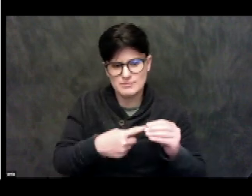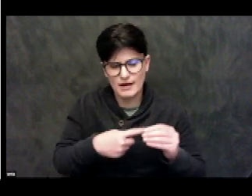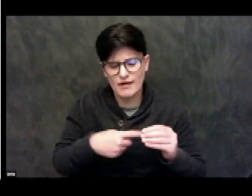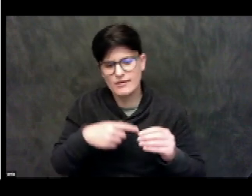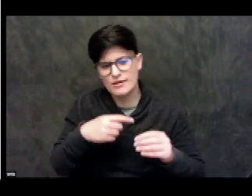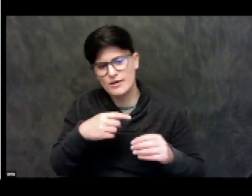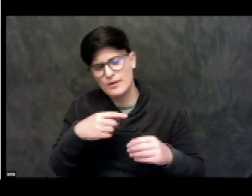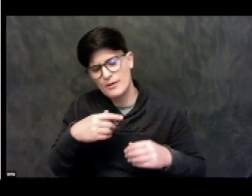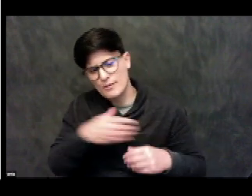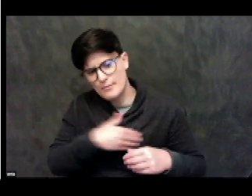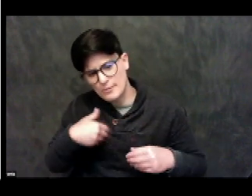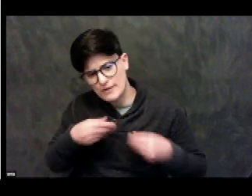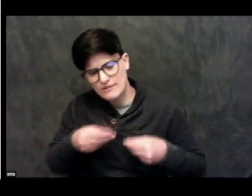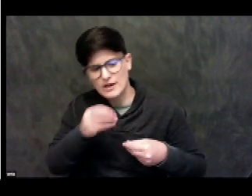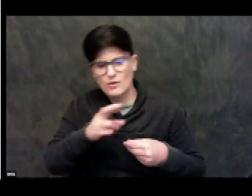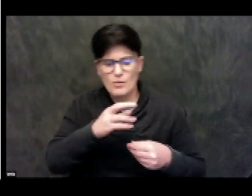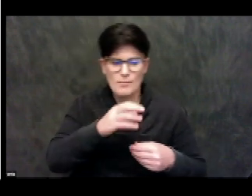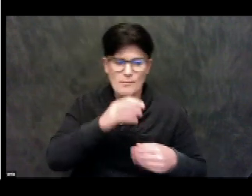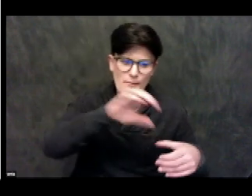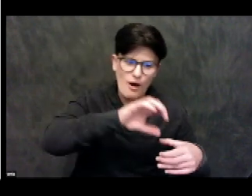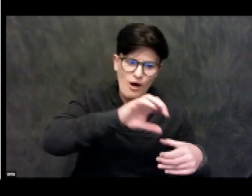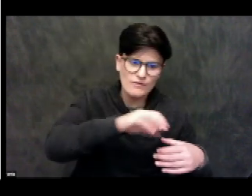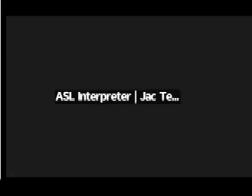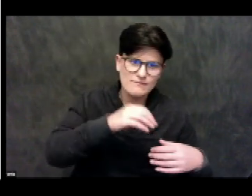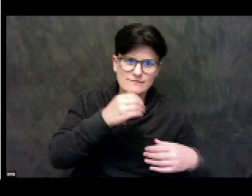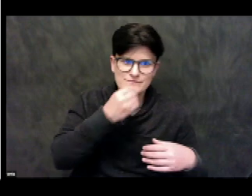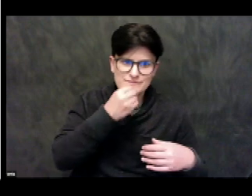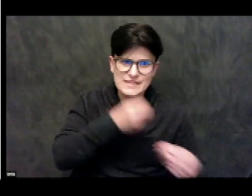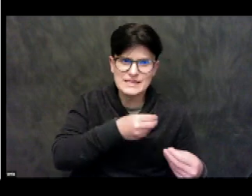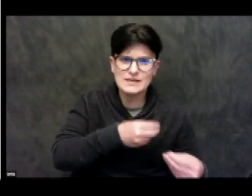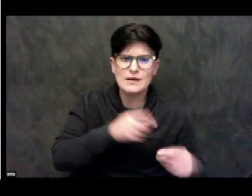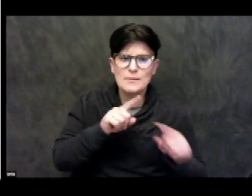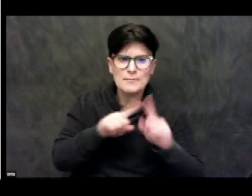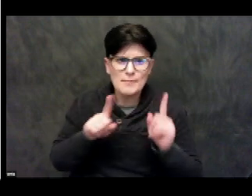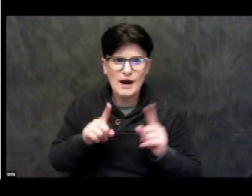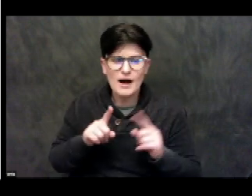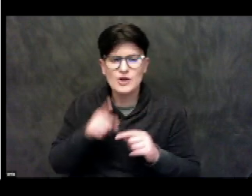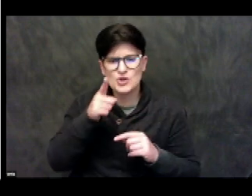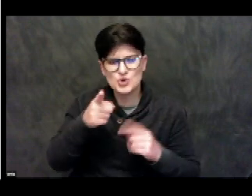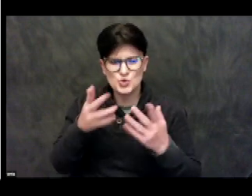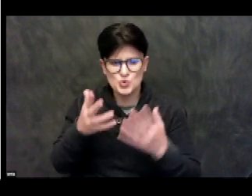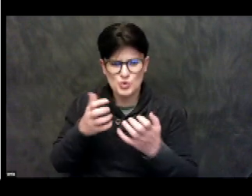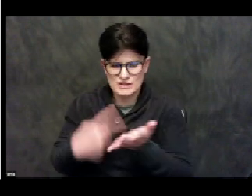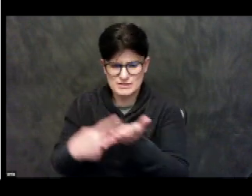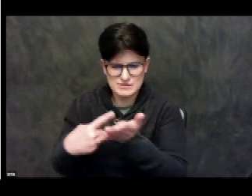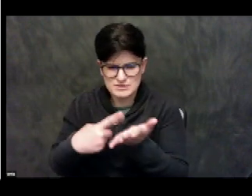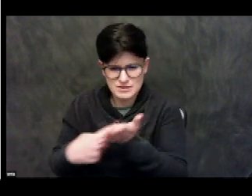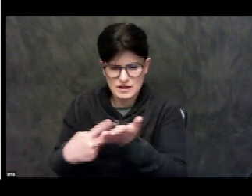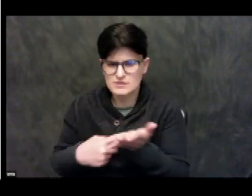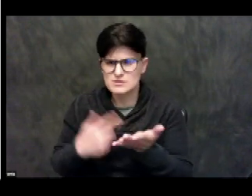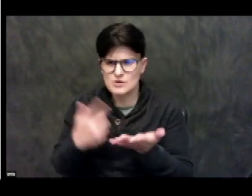any difficulties that people feel they might have as barriers to any feeding And even bottle feeding,